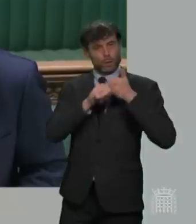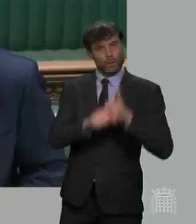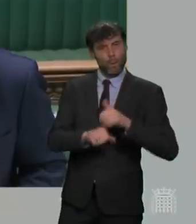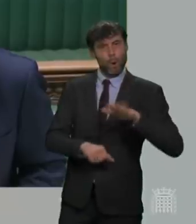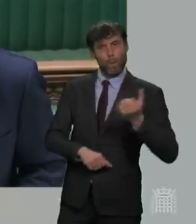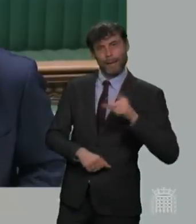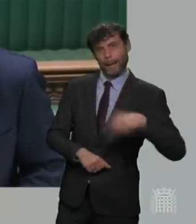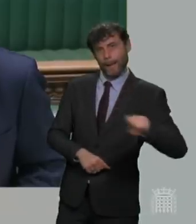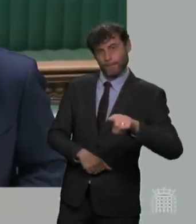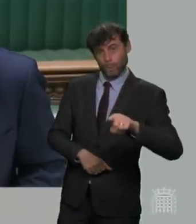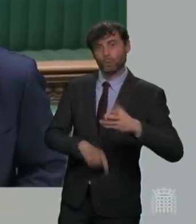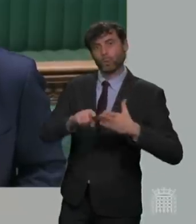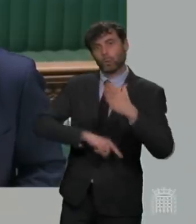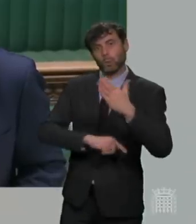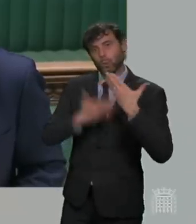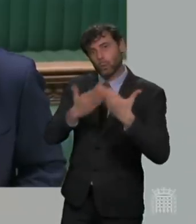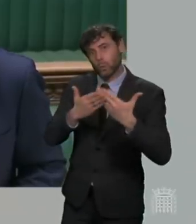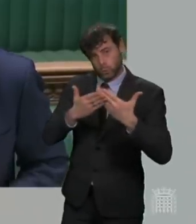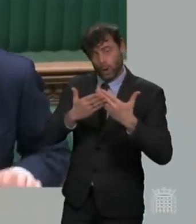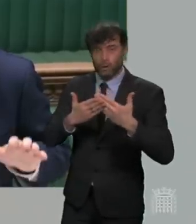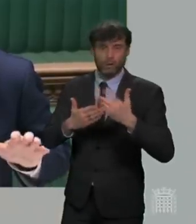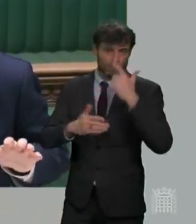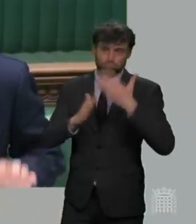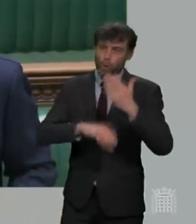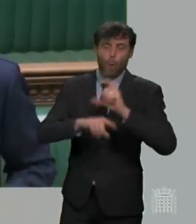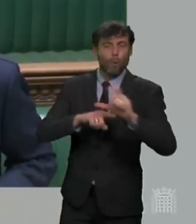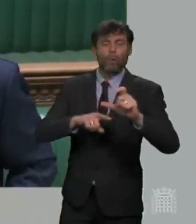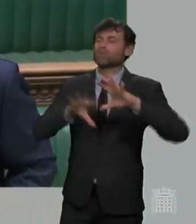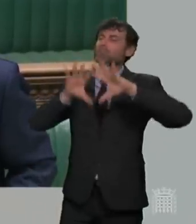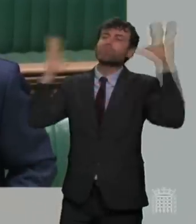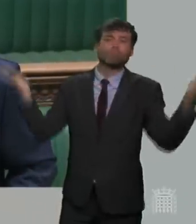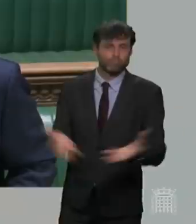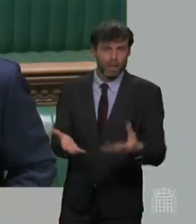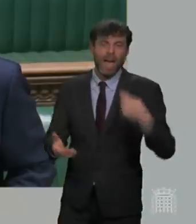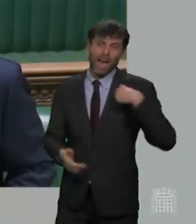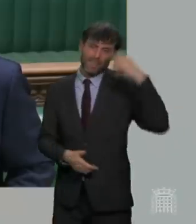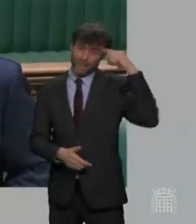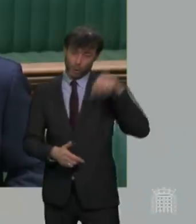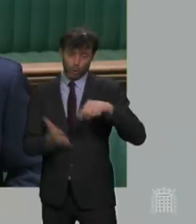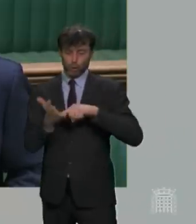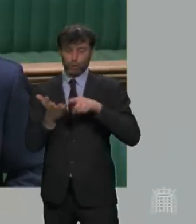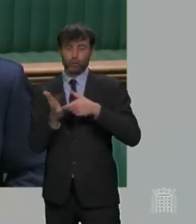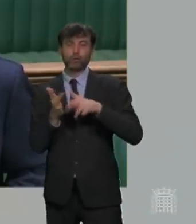to great courses around the world. I believe it is a highly beneficial reform of the way we do